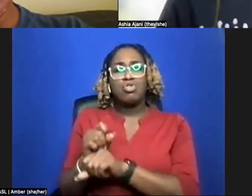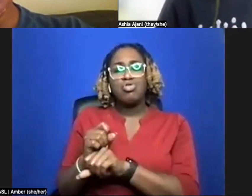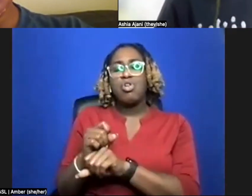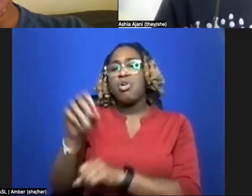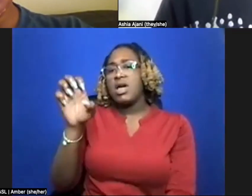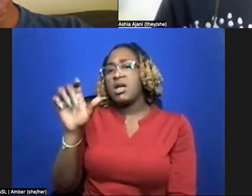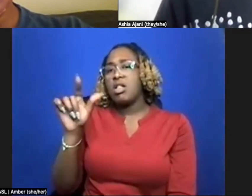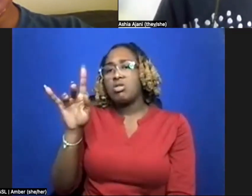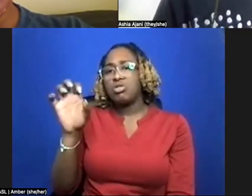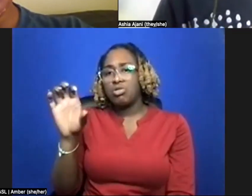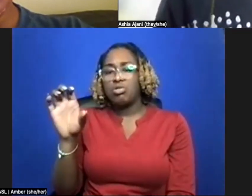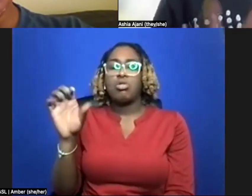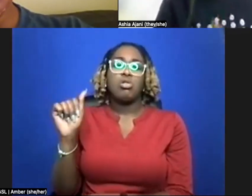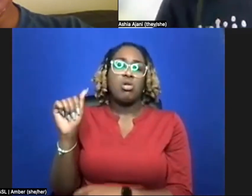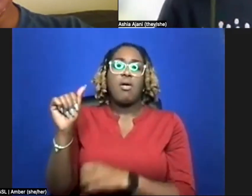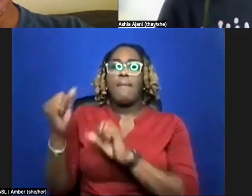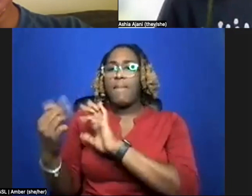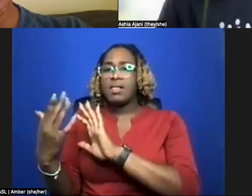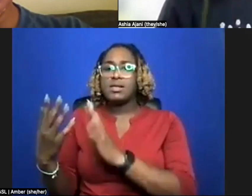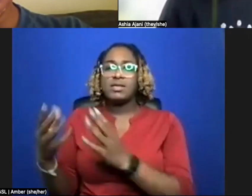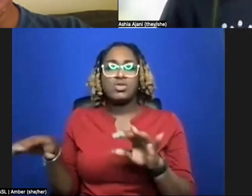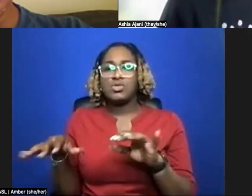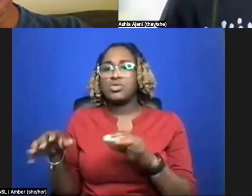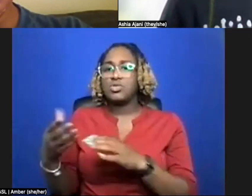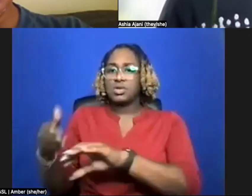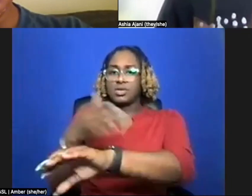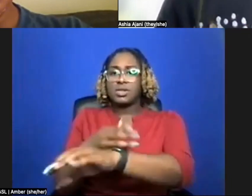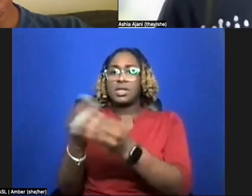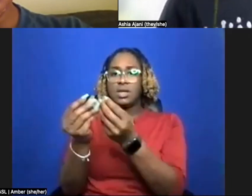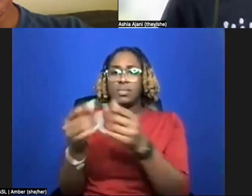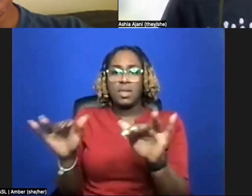land. But indigenous people aren't getting paid to rehab that land. They're just the you know,